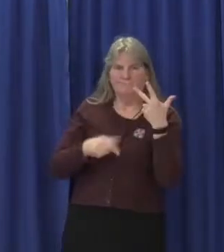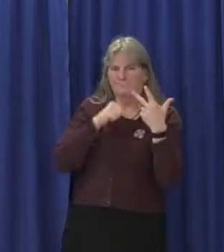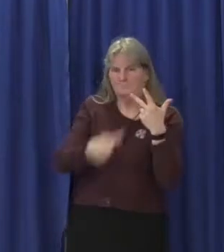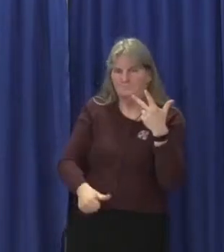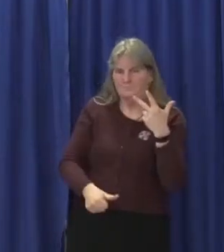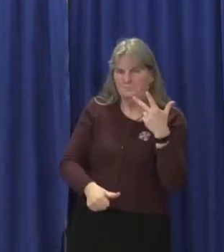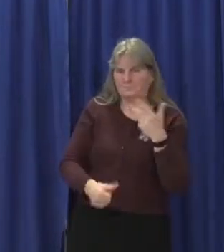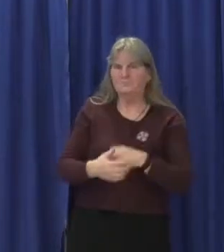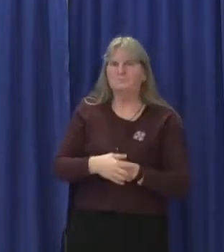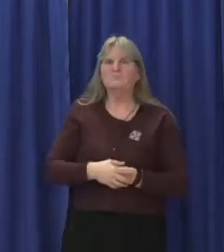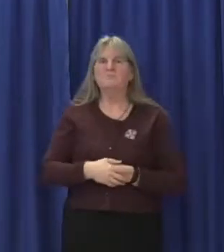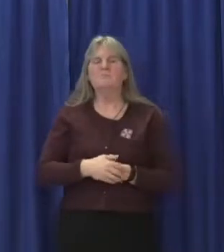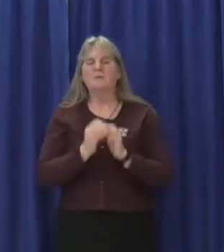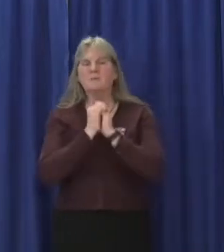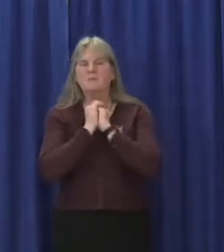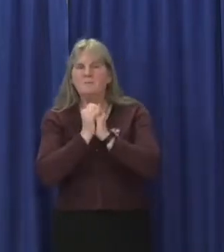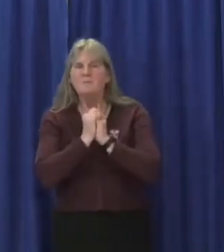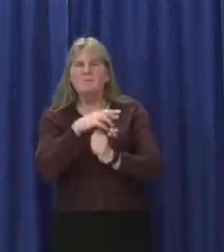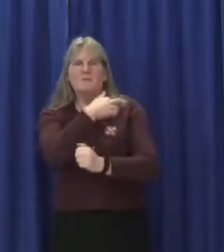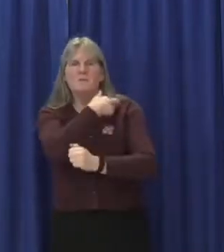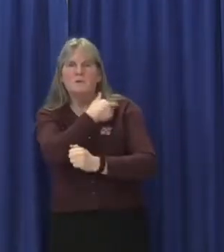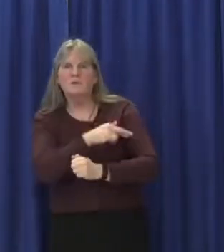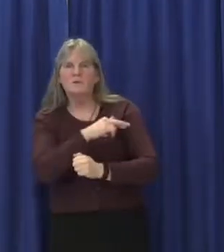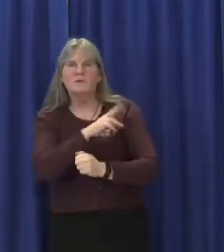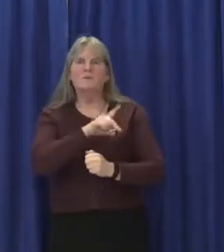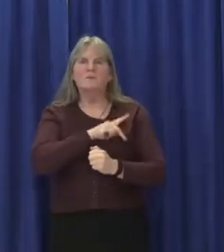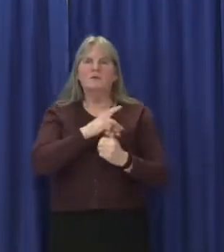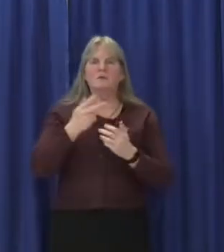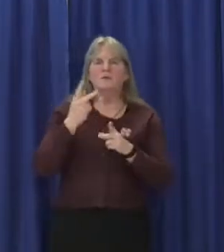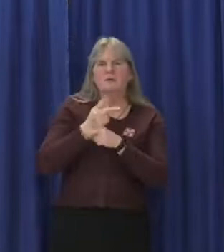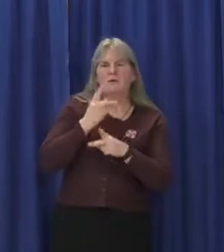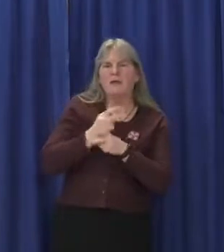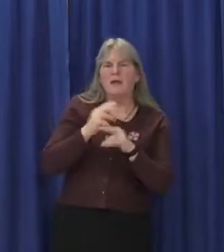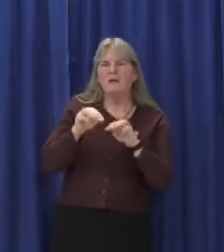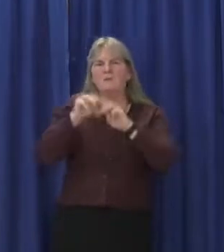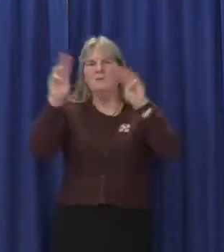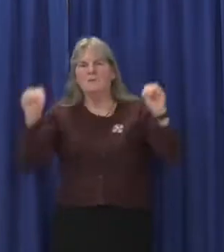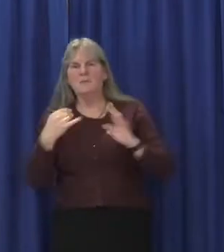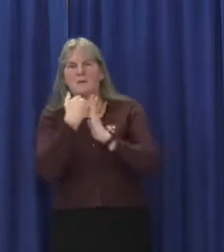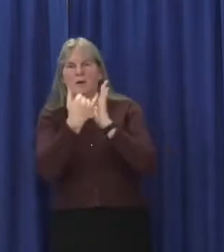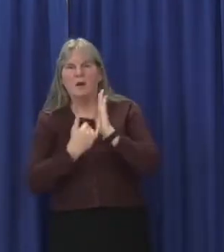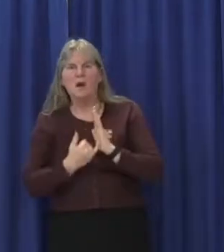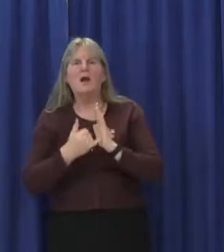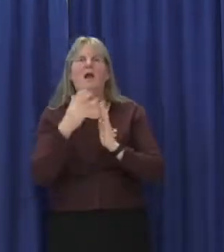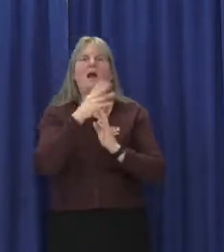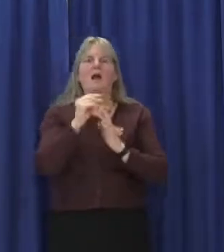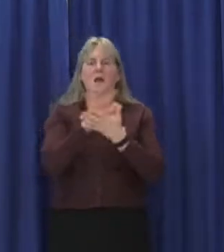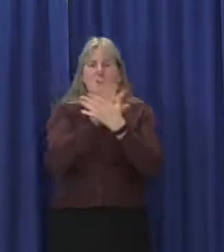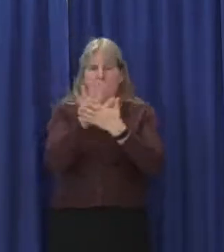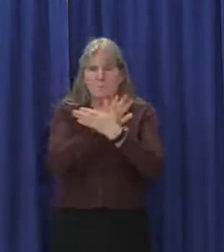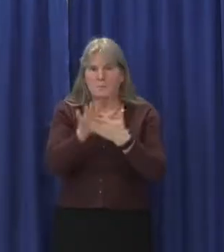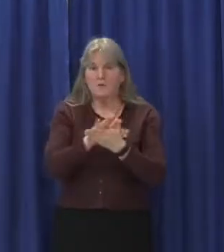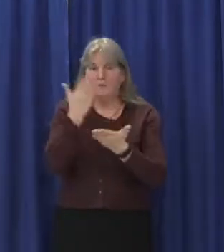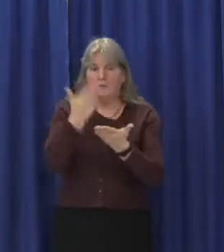For all faith-based gatherings, personal care services, museums, art galleries and movie theatres, proof of vaccination is required for